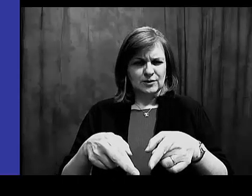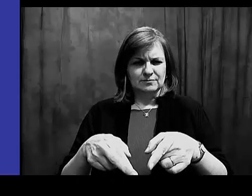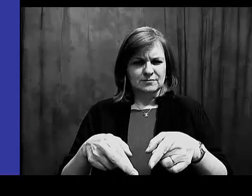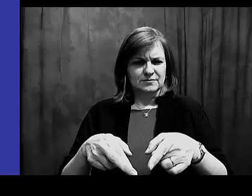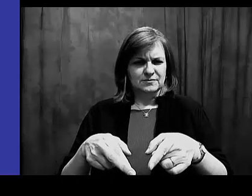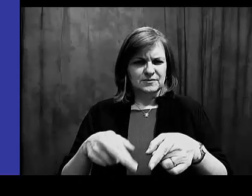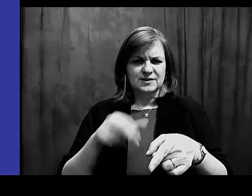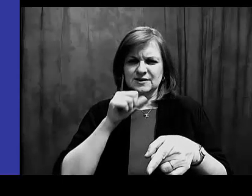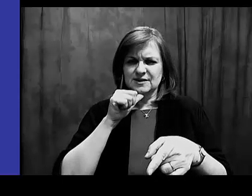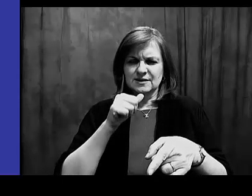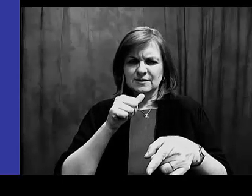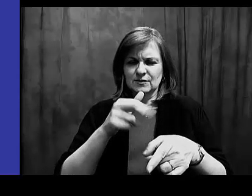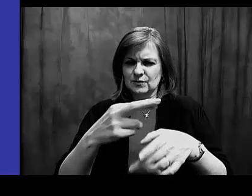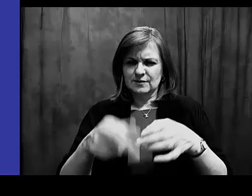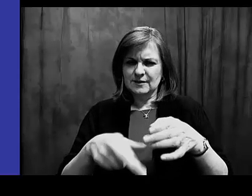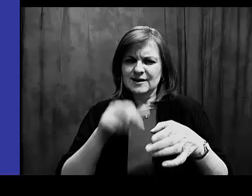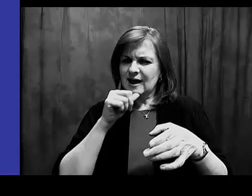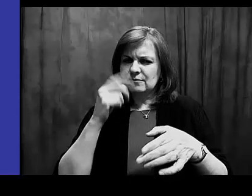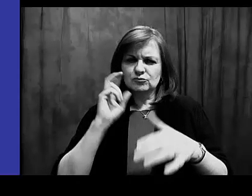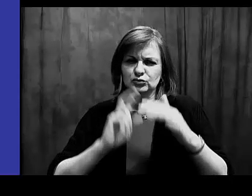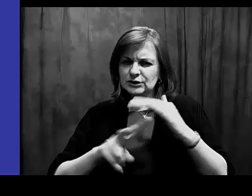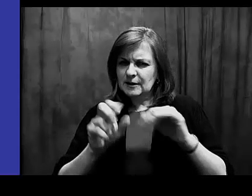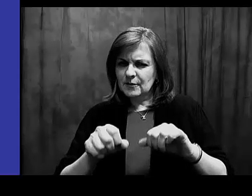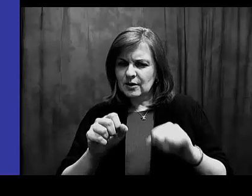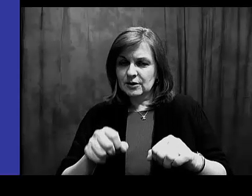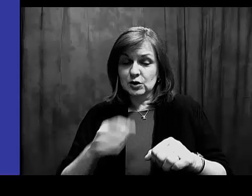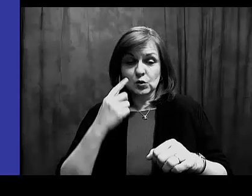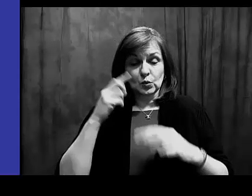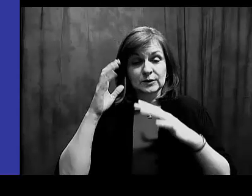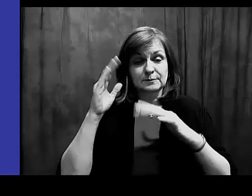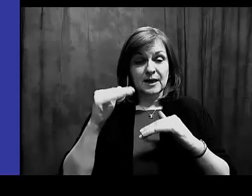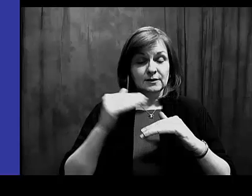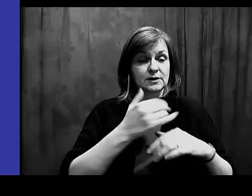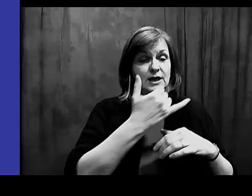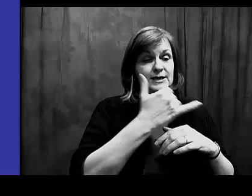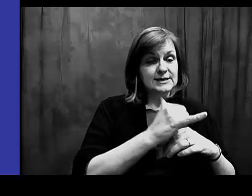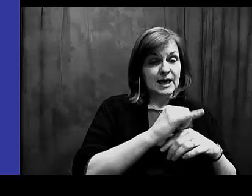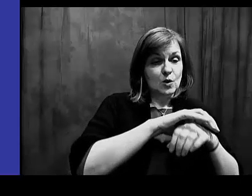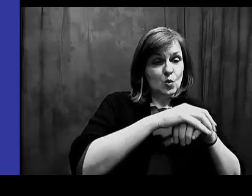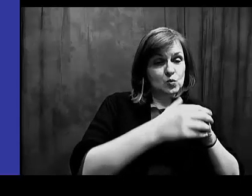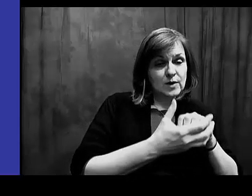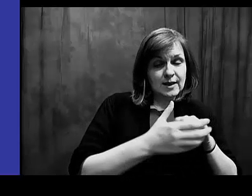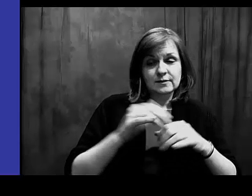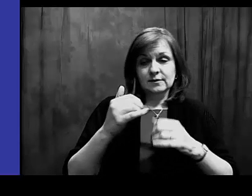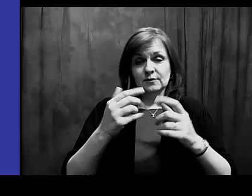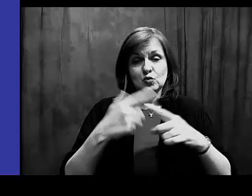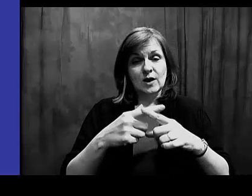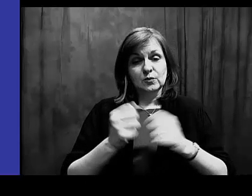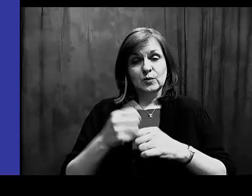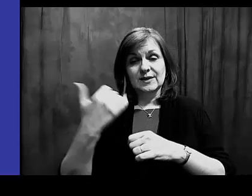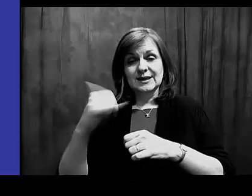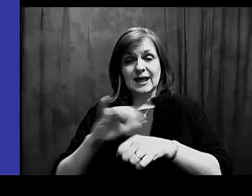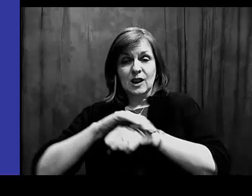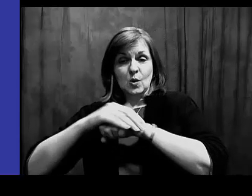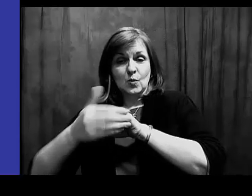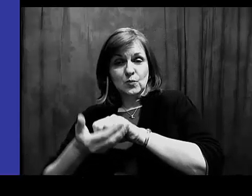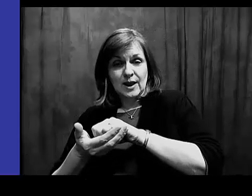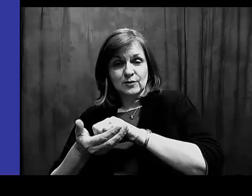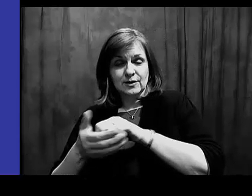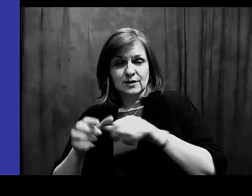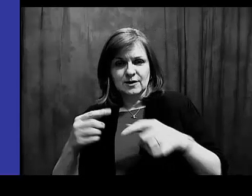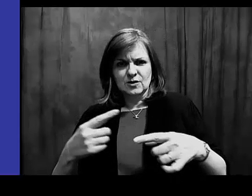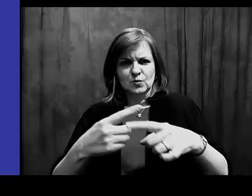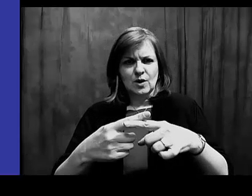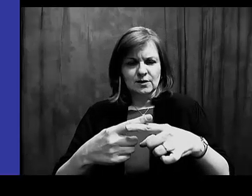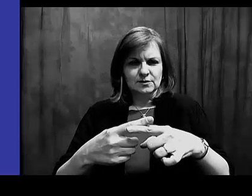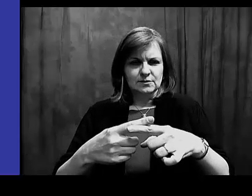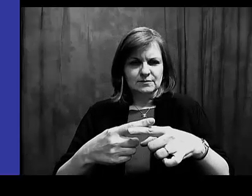you would not normally predict if you're crossing two individuals that are yellow and round -- you would normally expect yellow